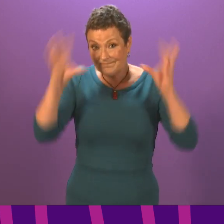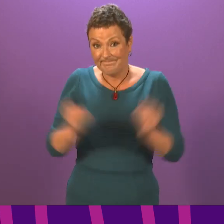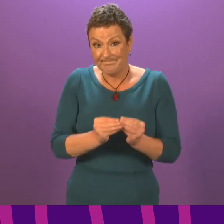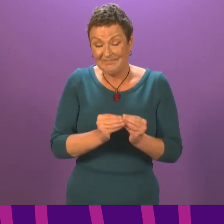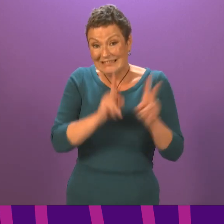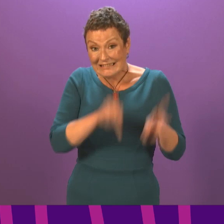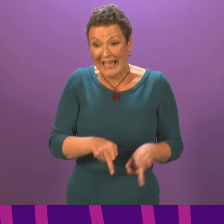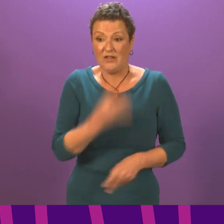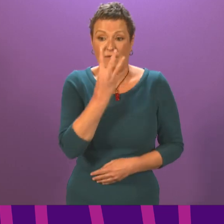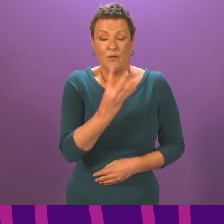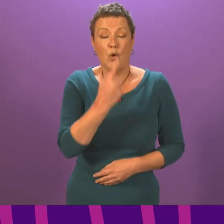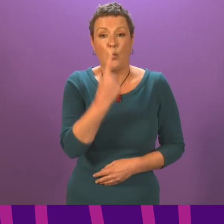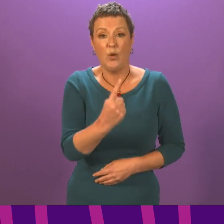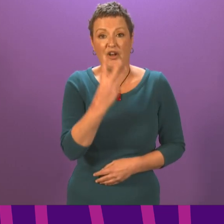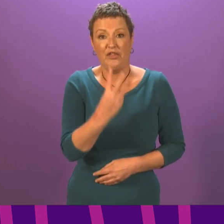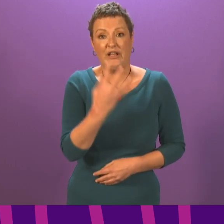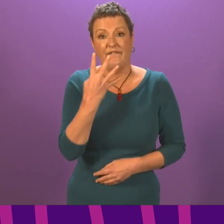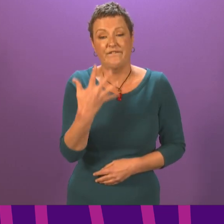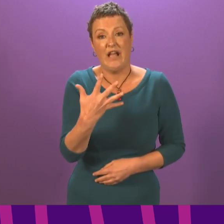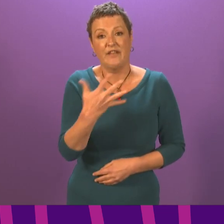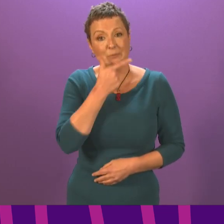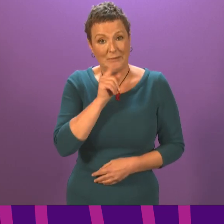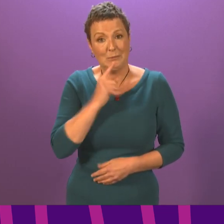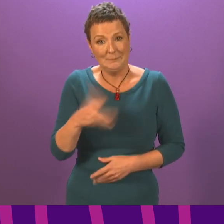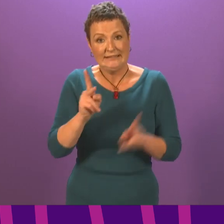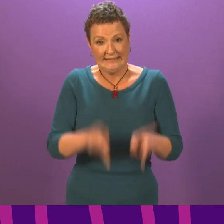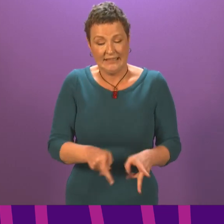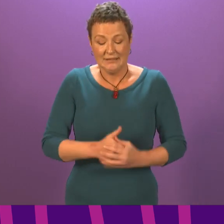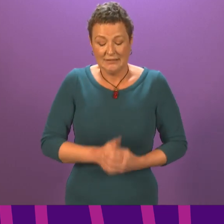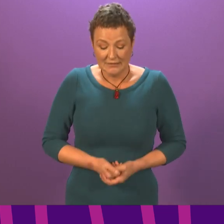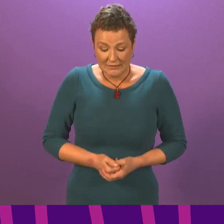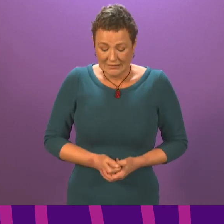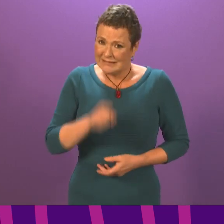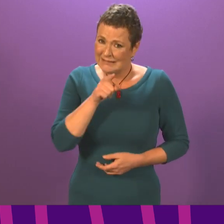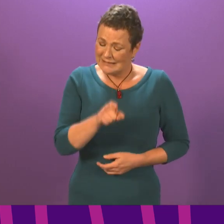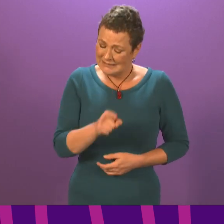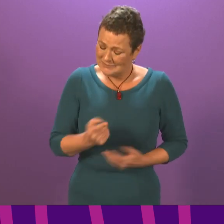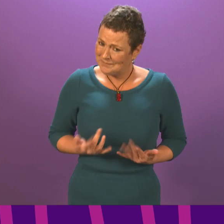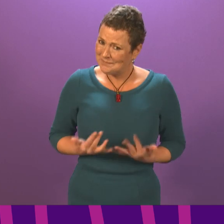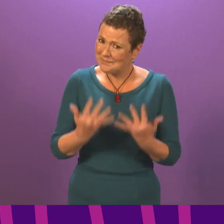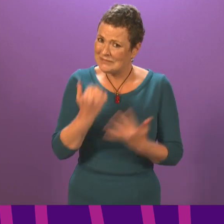Those figures remind us once again of the grief and heartbreak that the virus is causing.